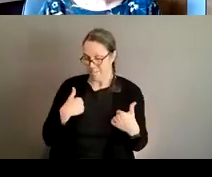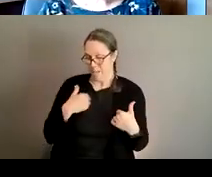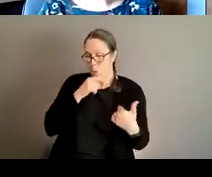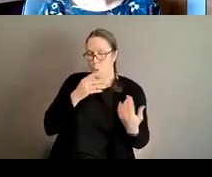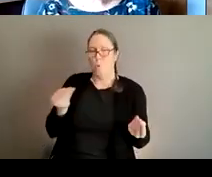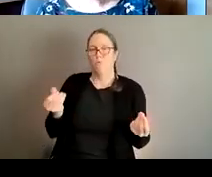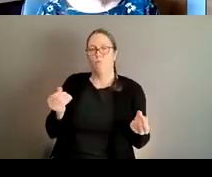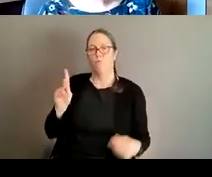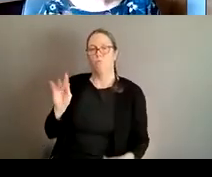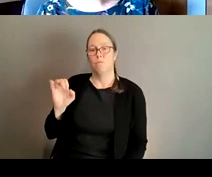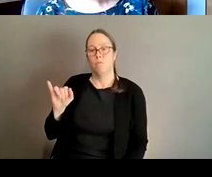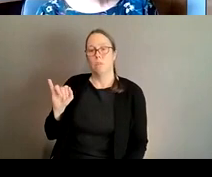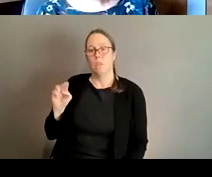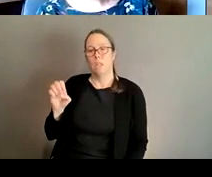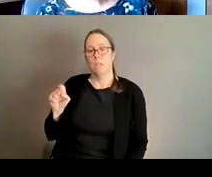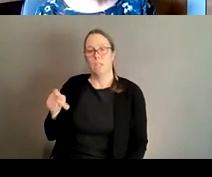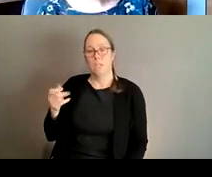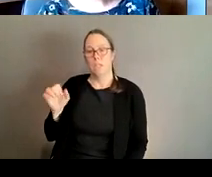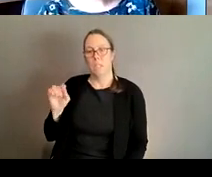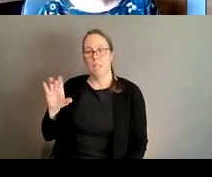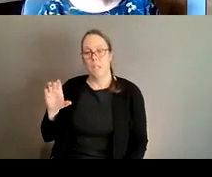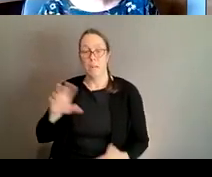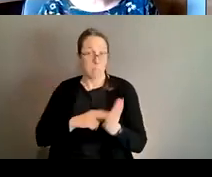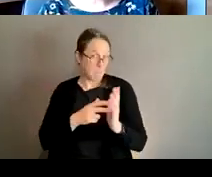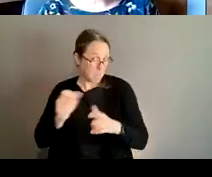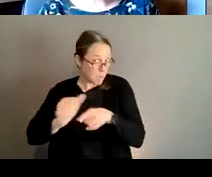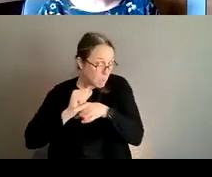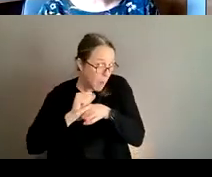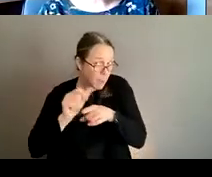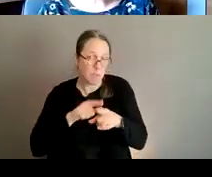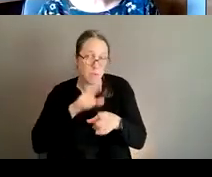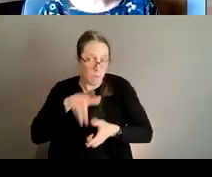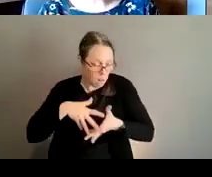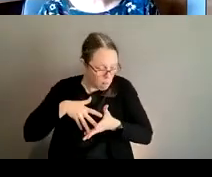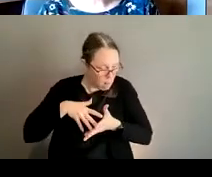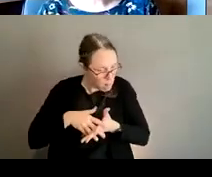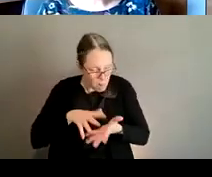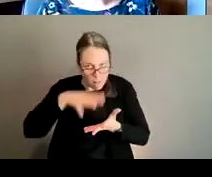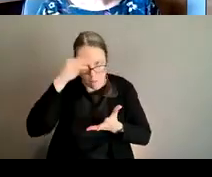who have to practice something and really get it into our bodies in order to learn something well.